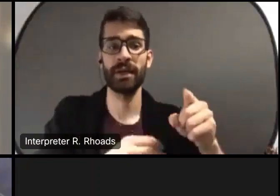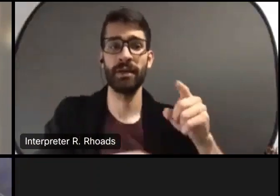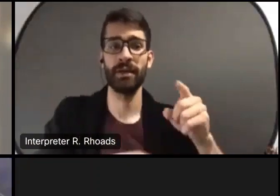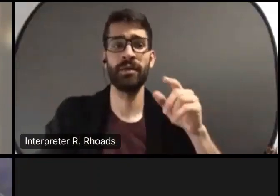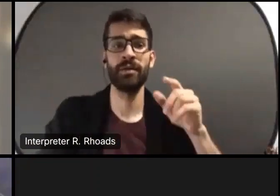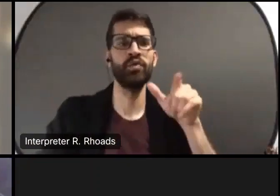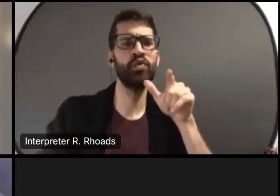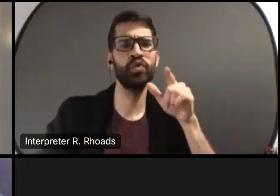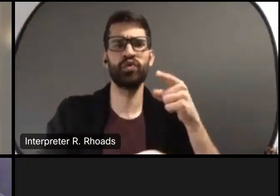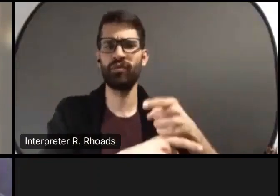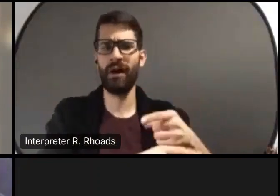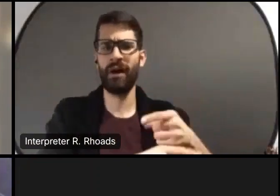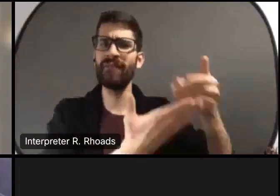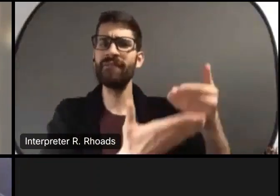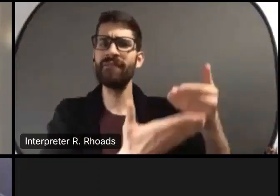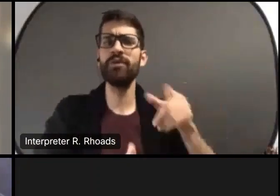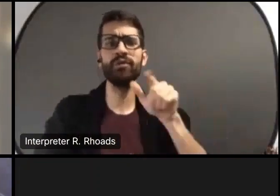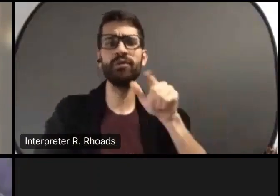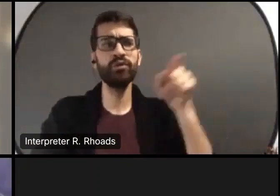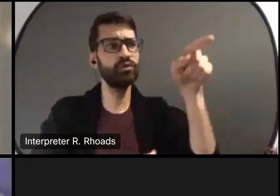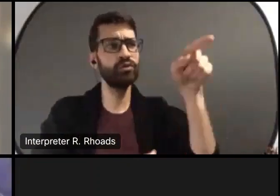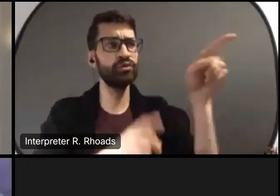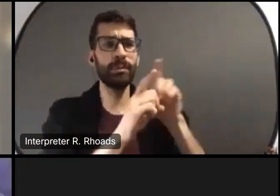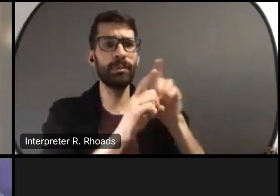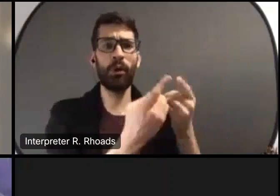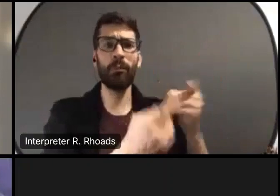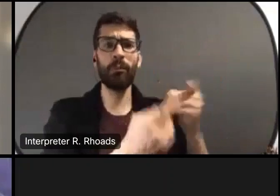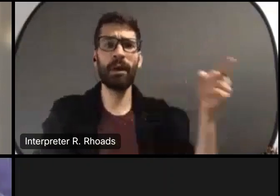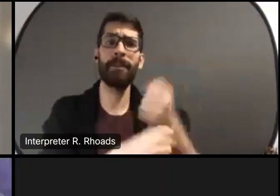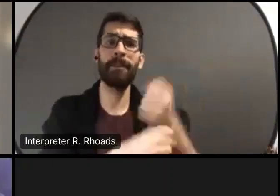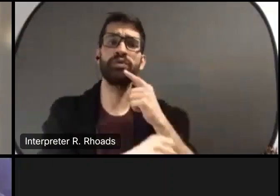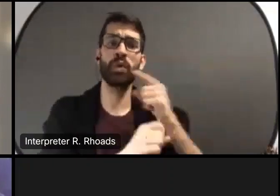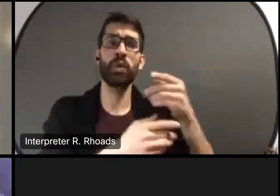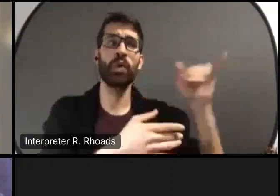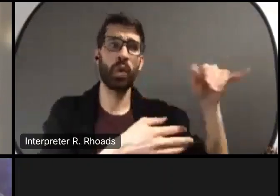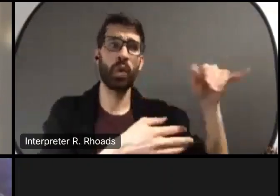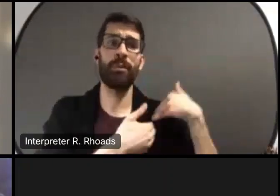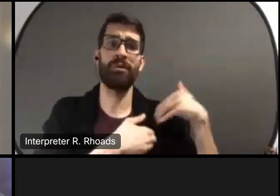with the Departments to make sure that the liaisons we have are still the liaisons. I